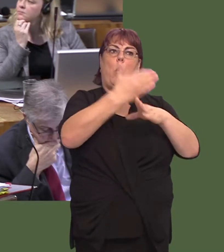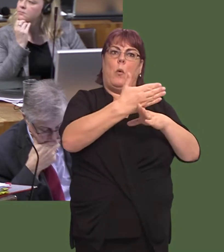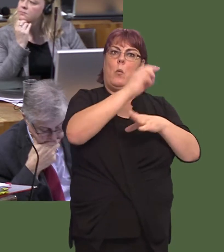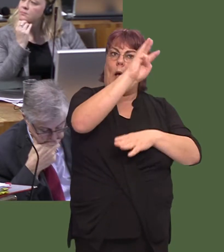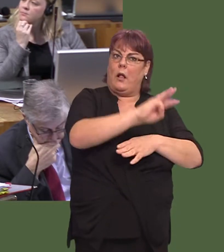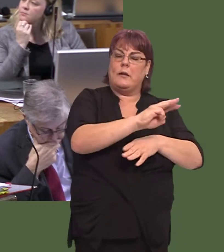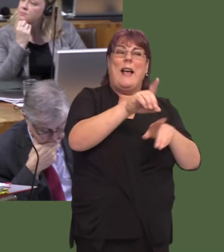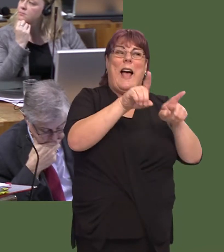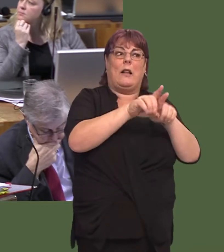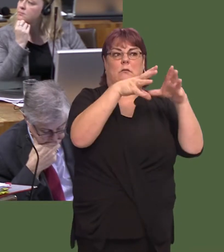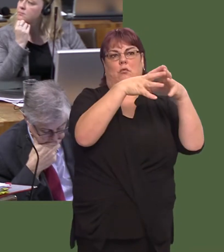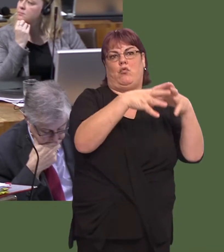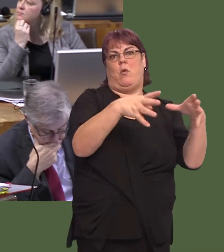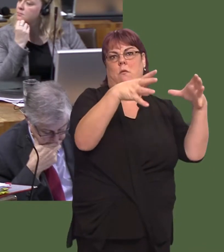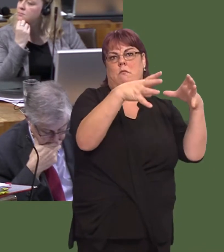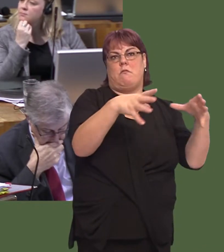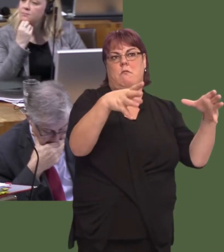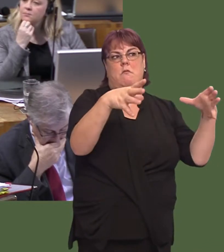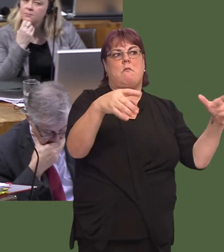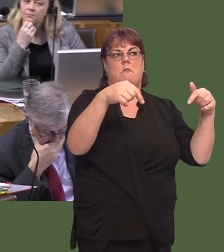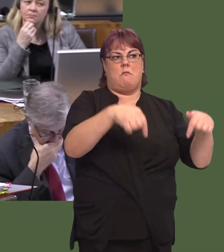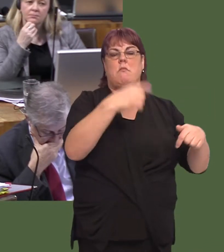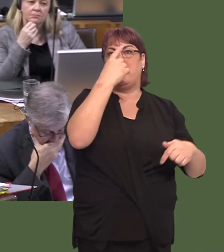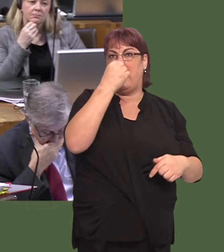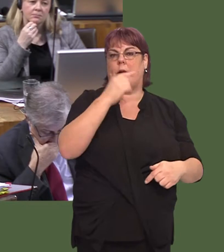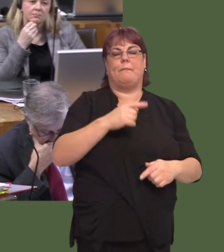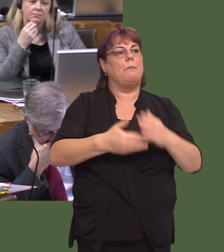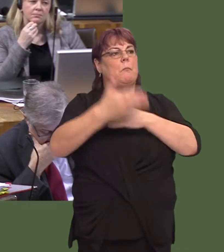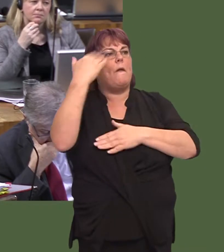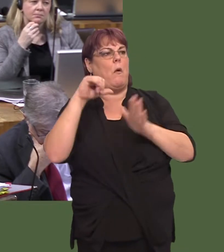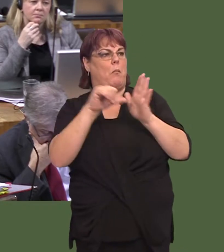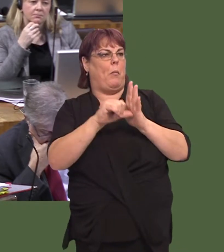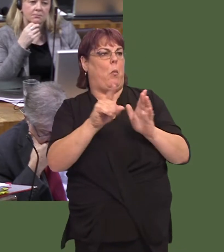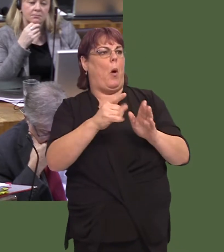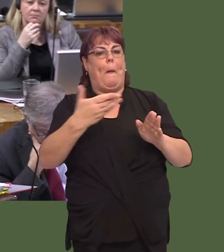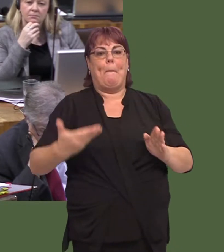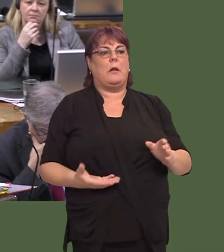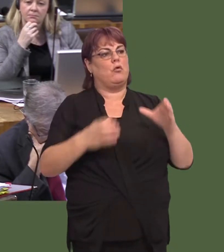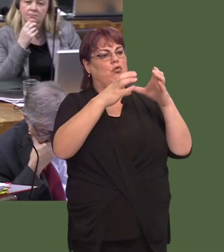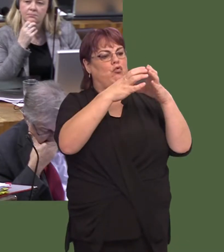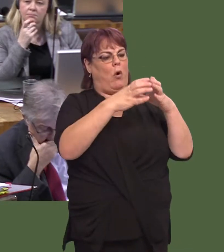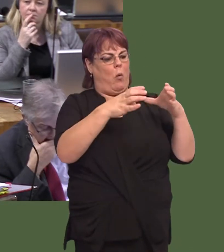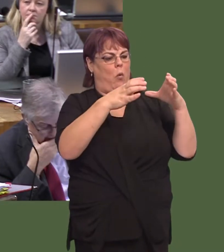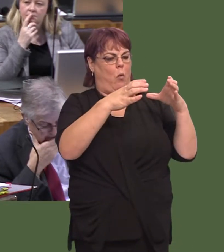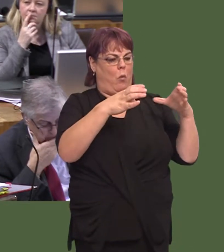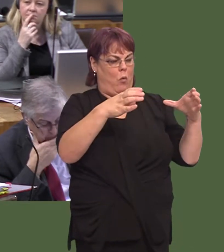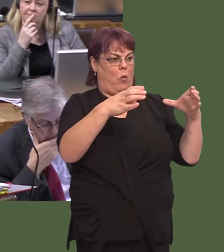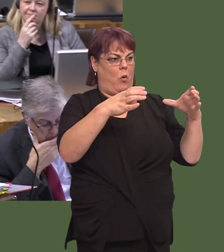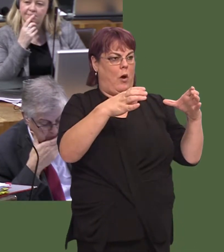One of the problems weíve always faced is that businesses grow up to a particular level and then the owners sell them.